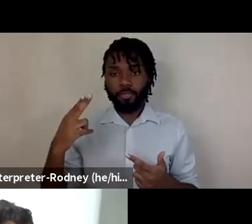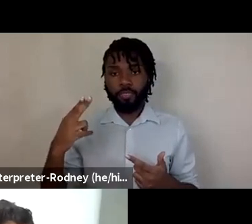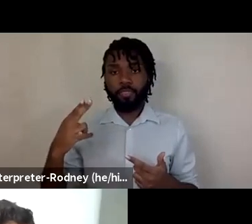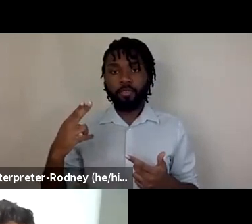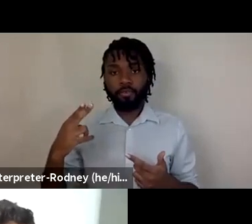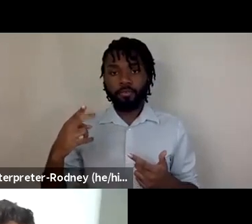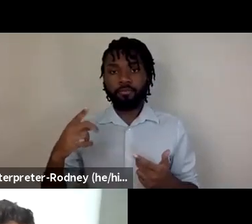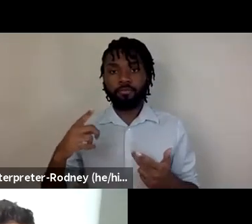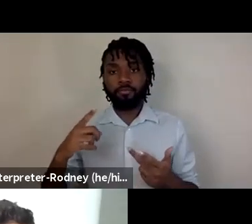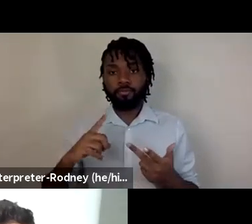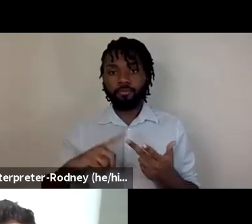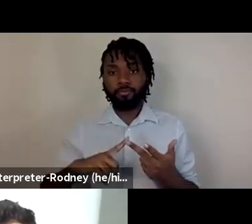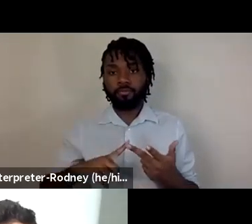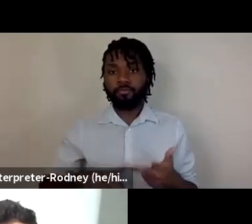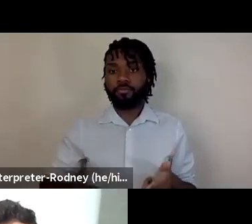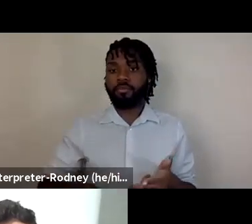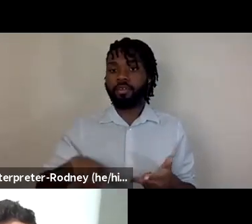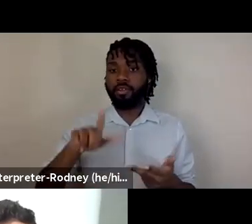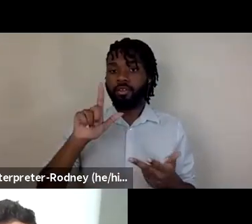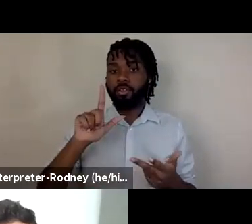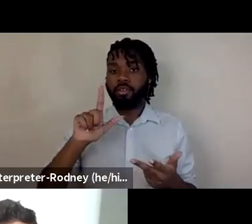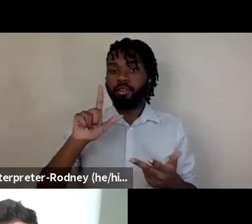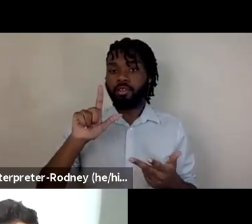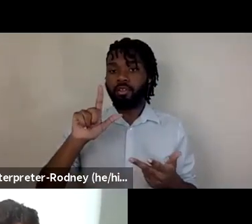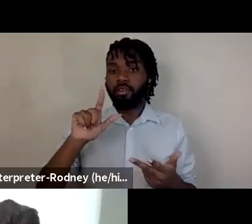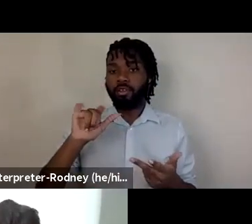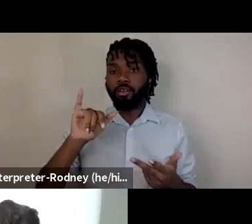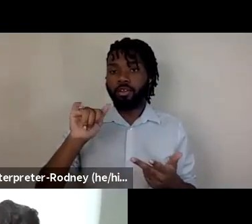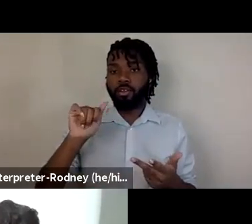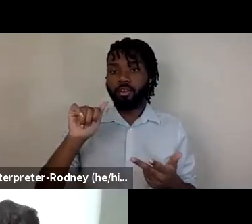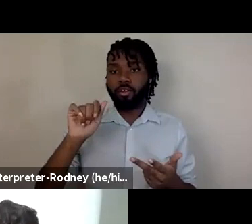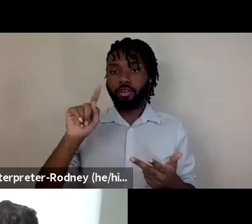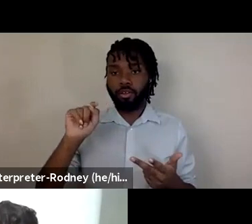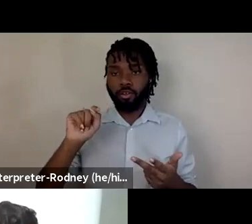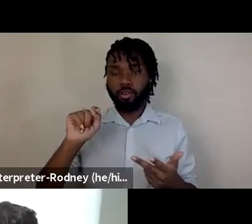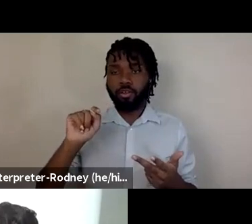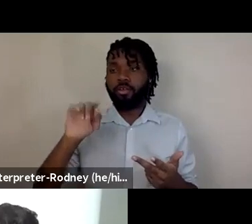Liat Ben-Moshe L-I-A-T B-E-N-M-O-S-H-E;